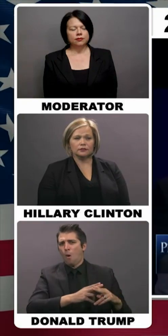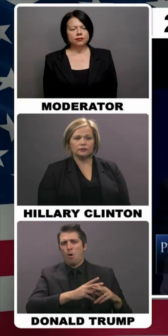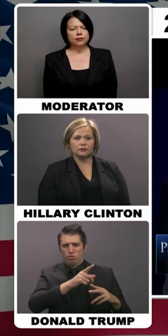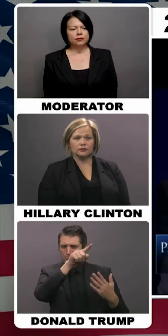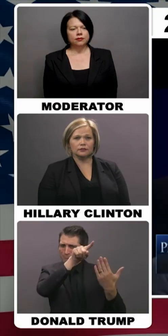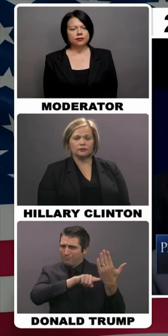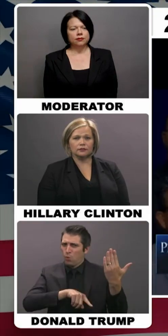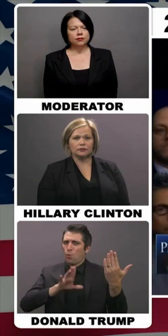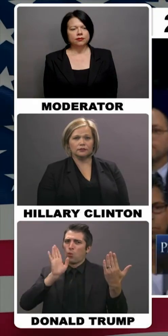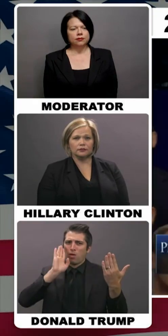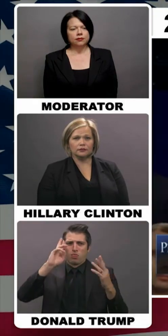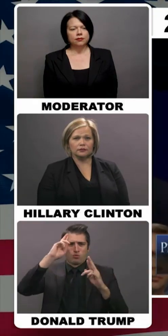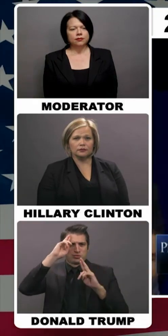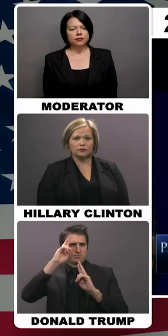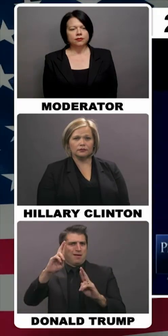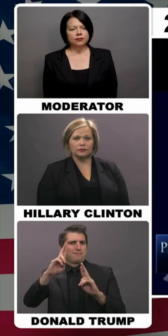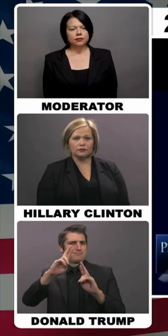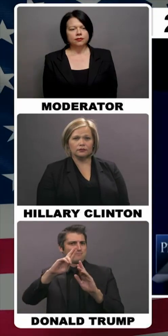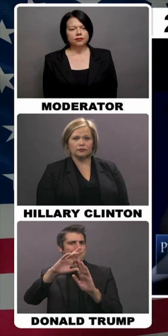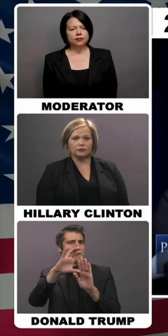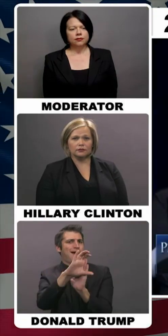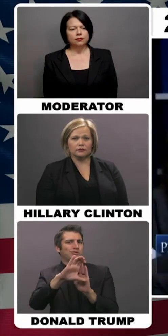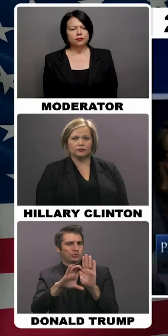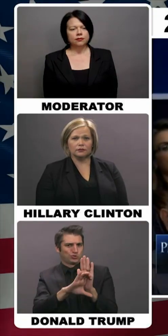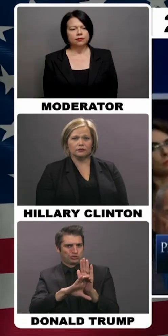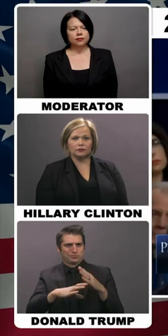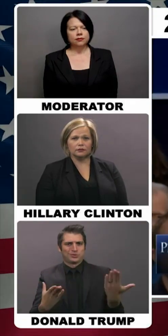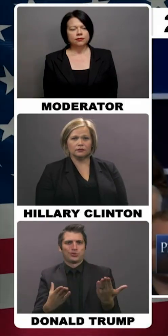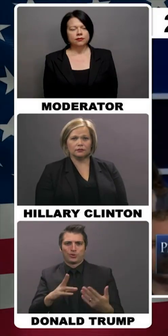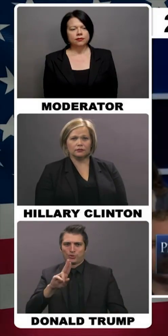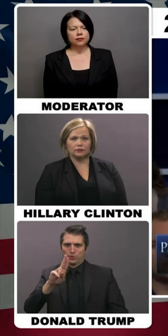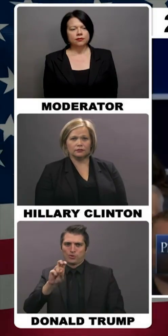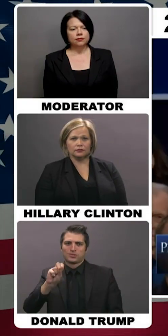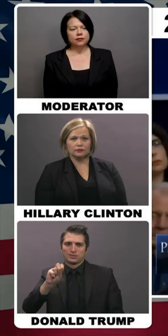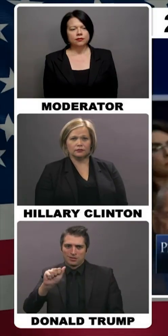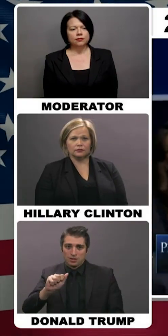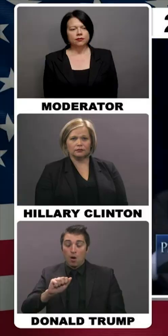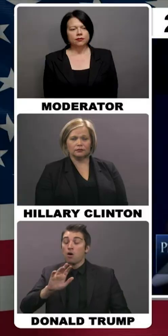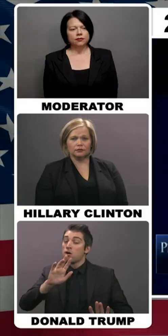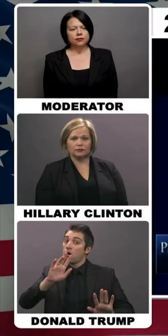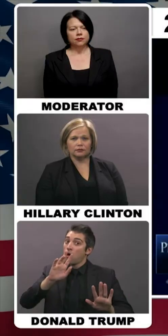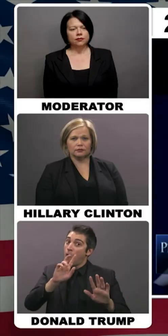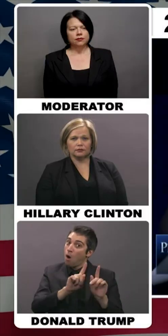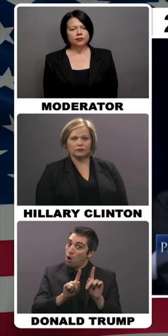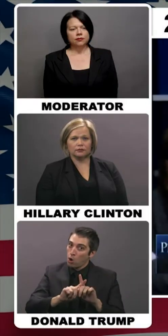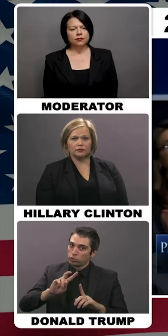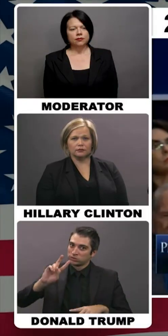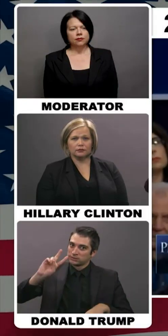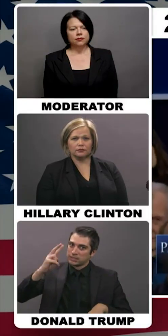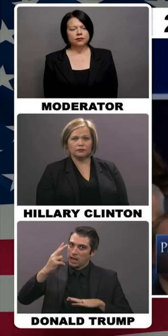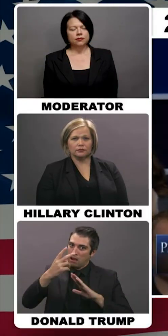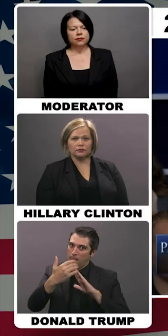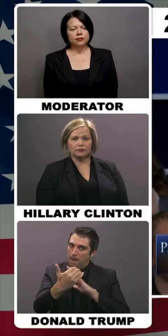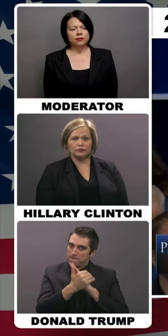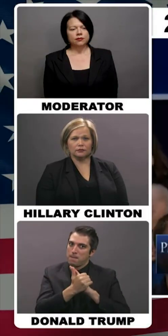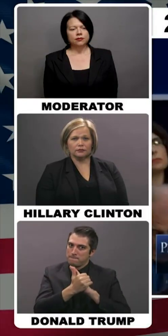And I think that this is so important. Also, the Second Amendment, which is totally under siege by people like Hillary Clinton.